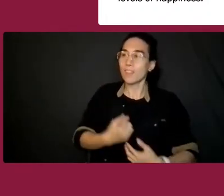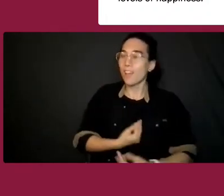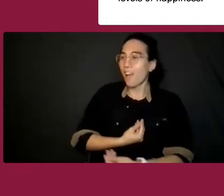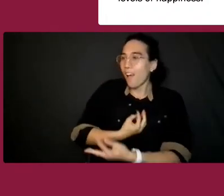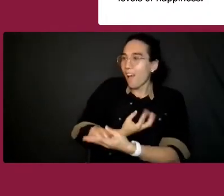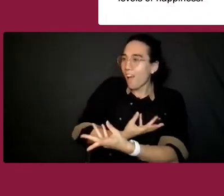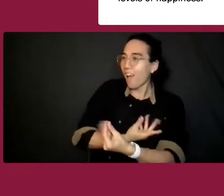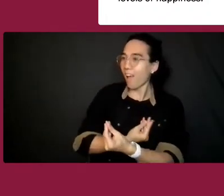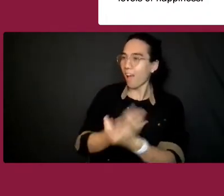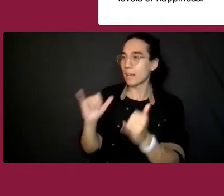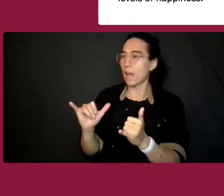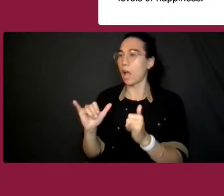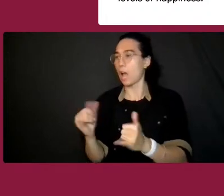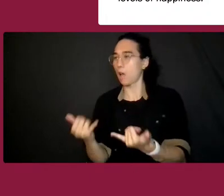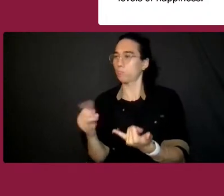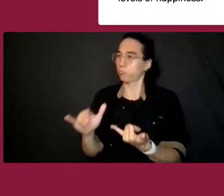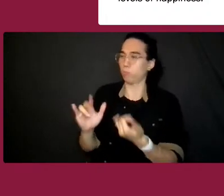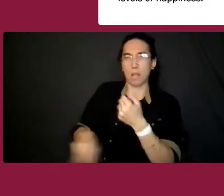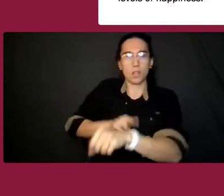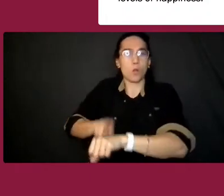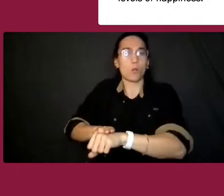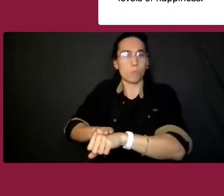a return to previous levels of happiness.